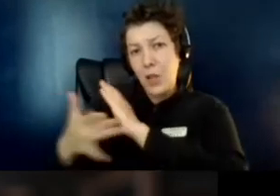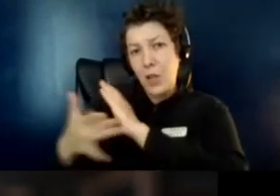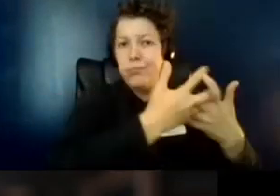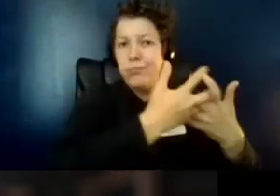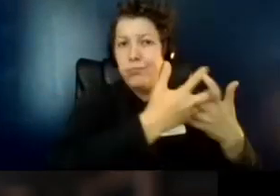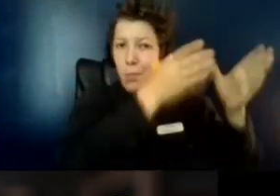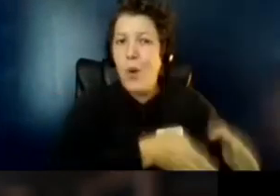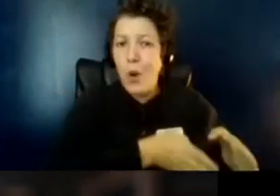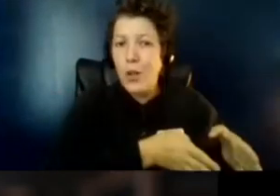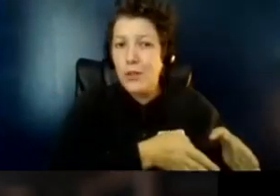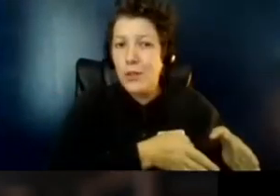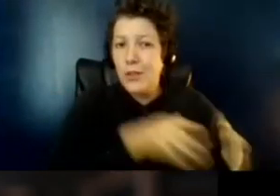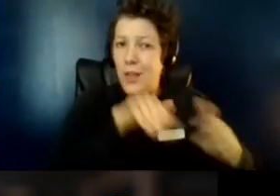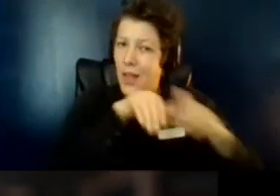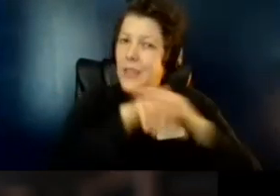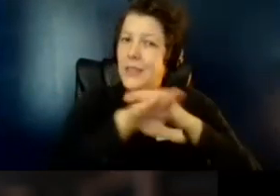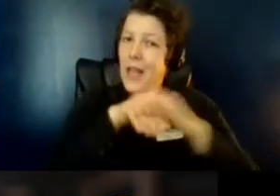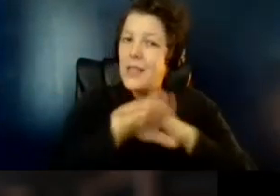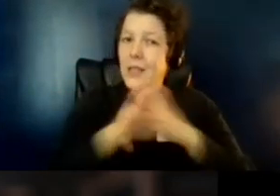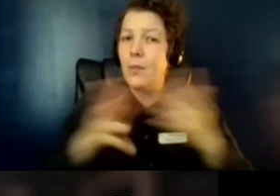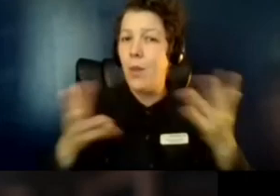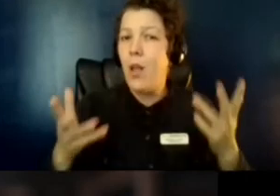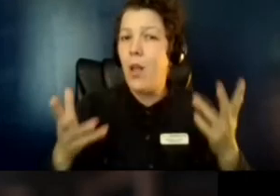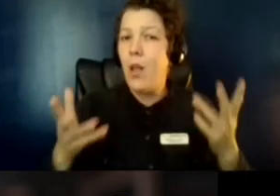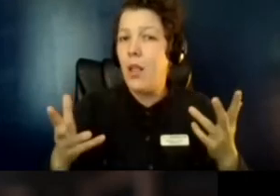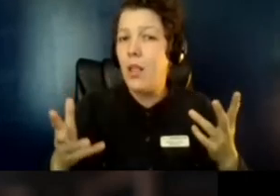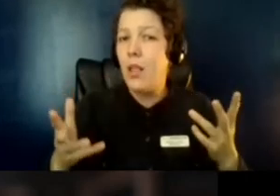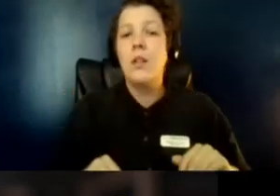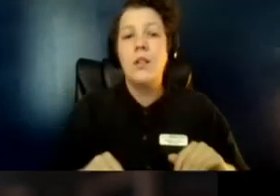how do we get awareness for designing for disability. We want to say, how do we adapt